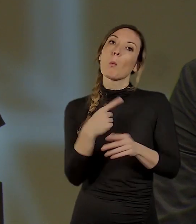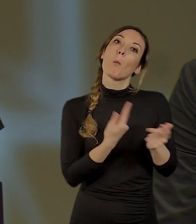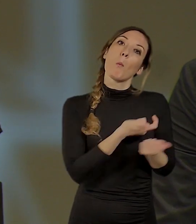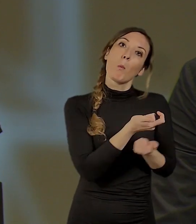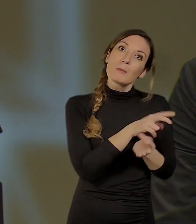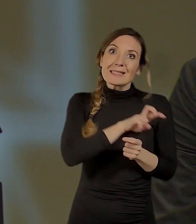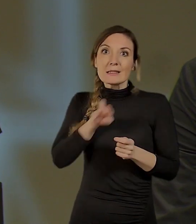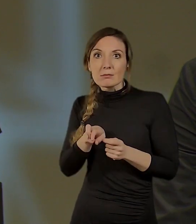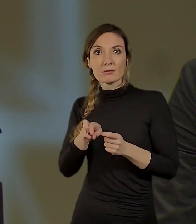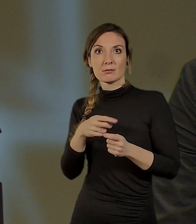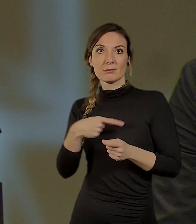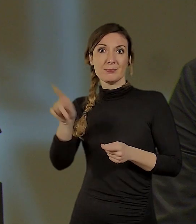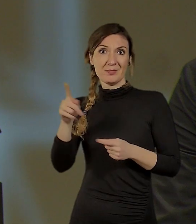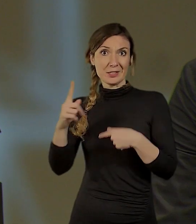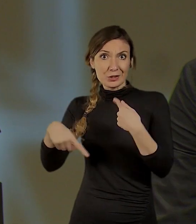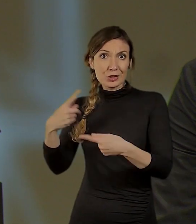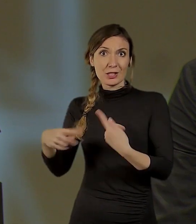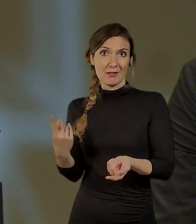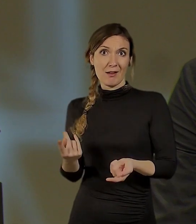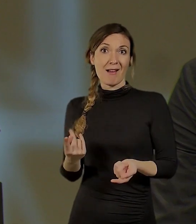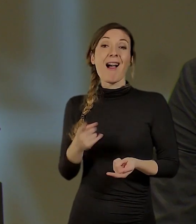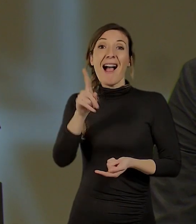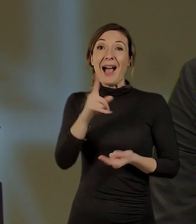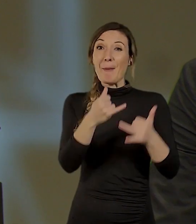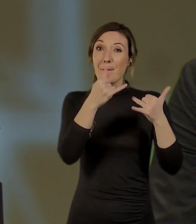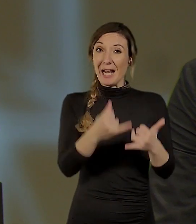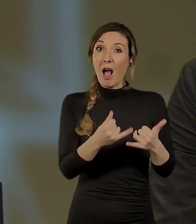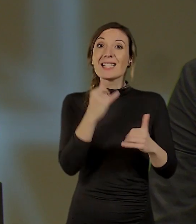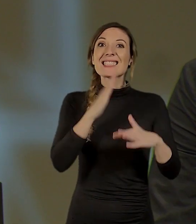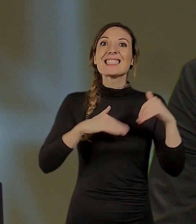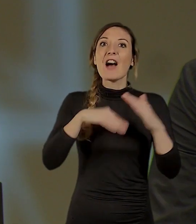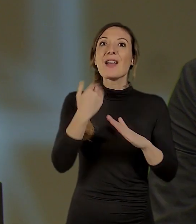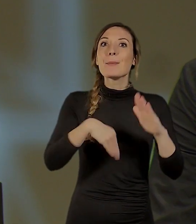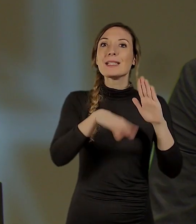that the tram is being increased again, which will continue to Komořany,